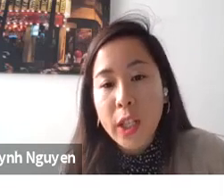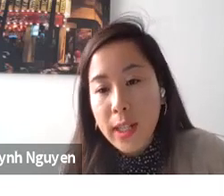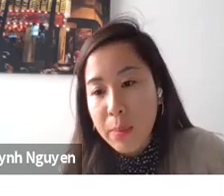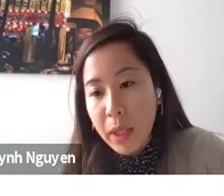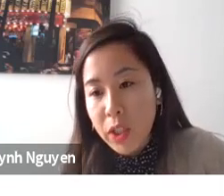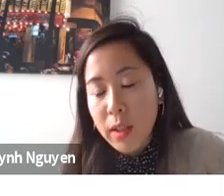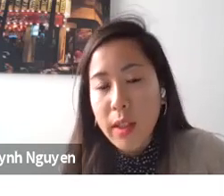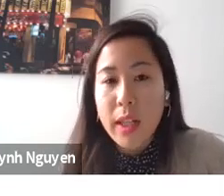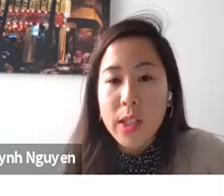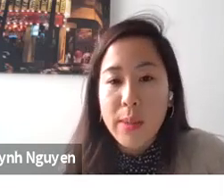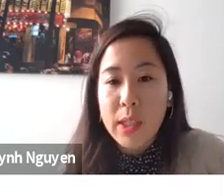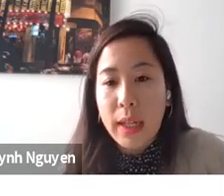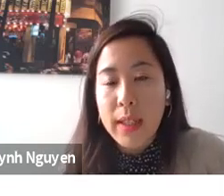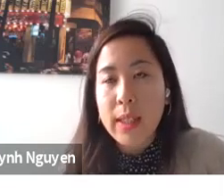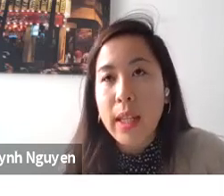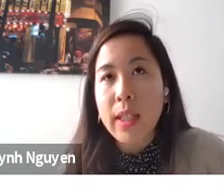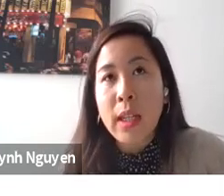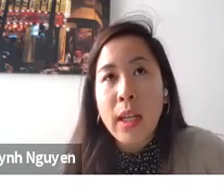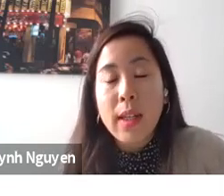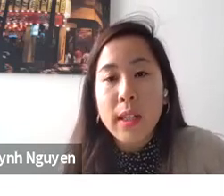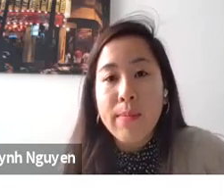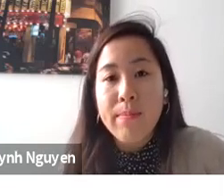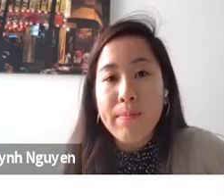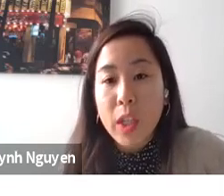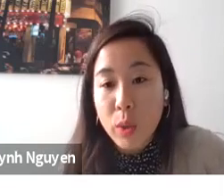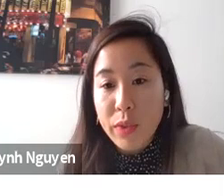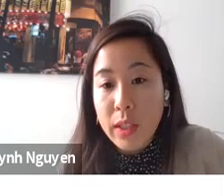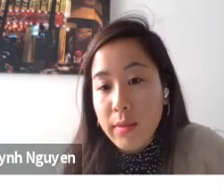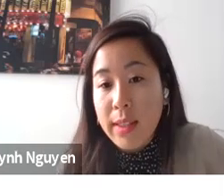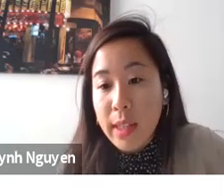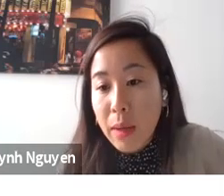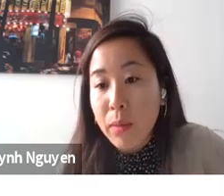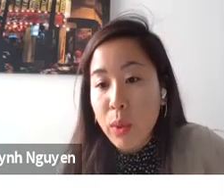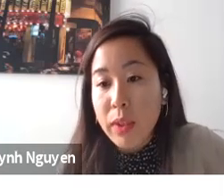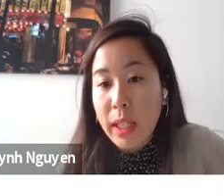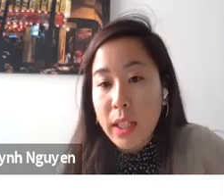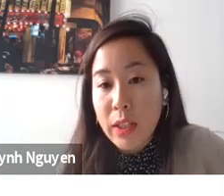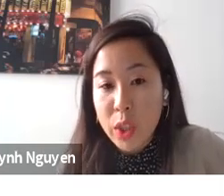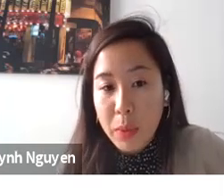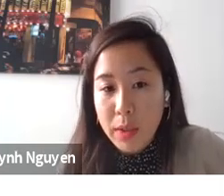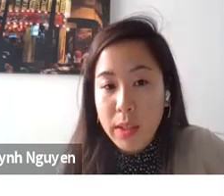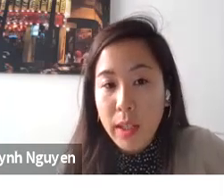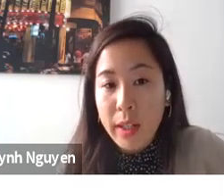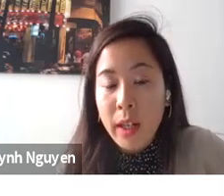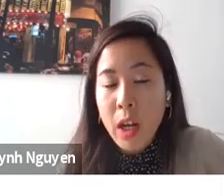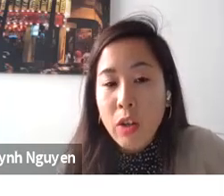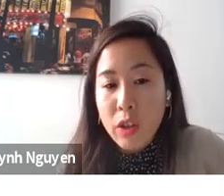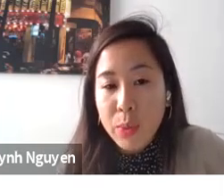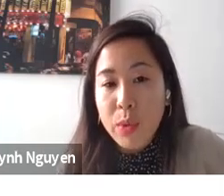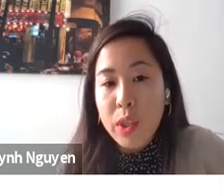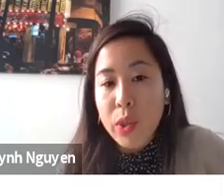Charles mentioned that there are some signs that some Covid-19 responses are contributing